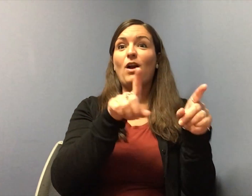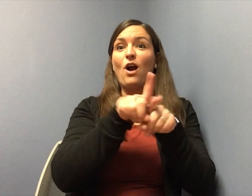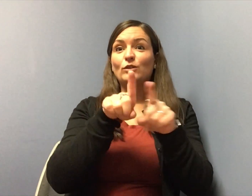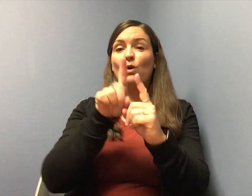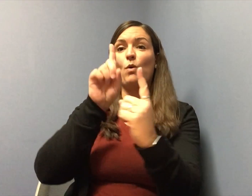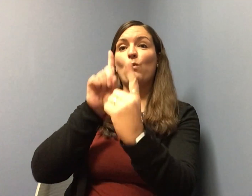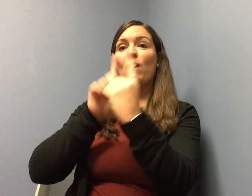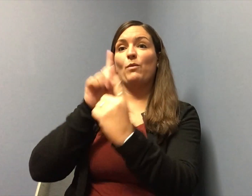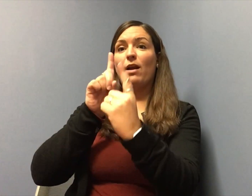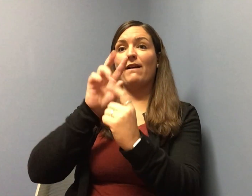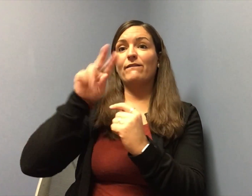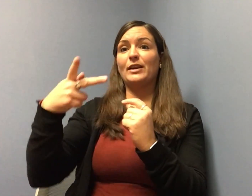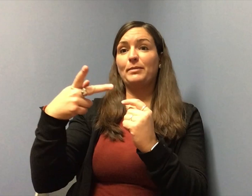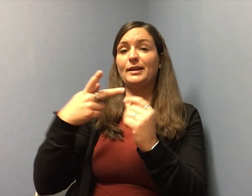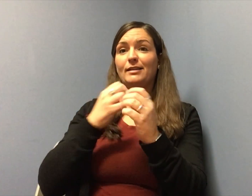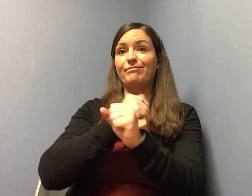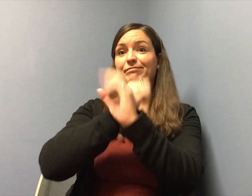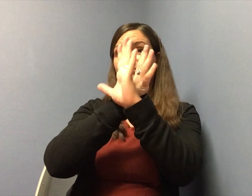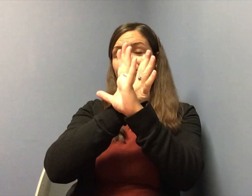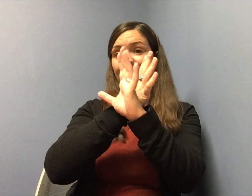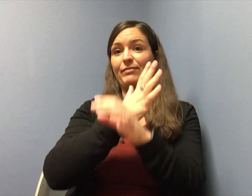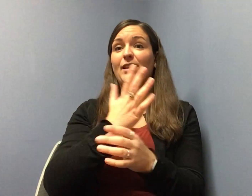and also 1-1 on VideoPhone.